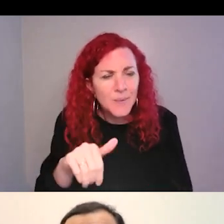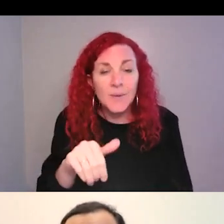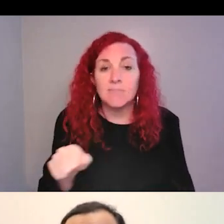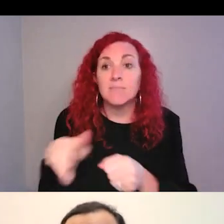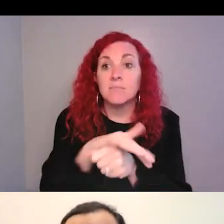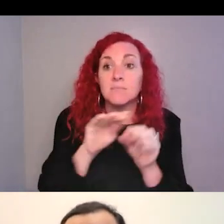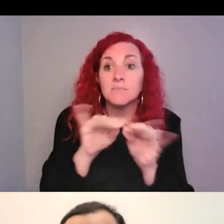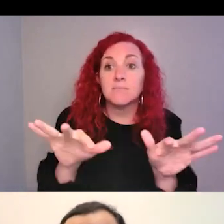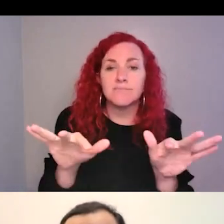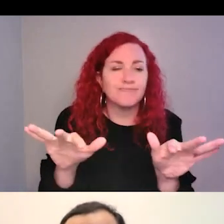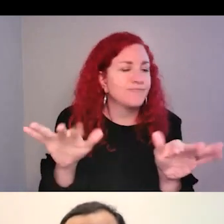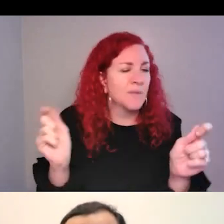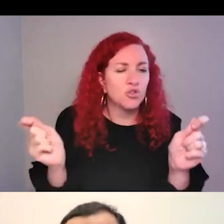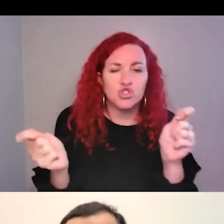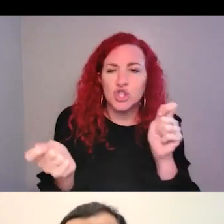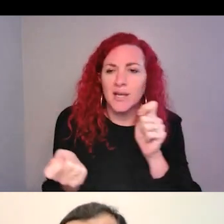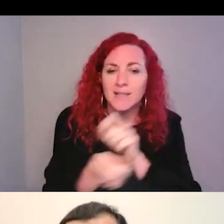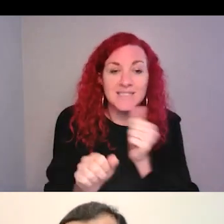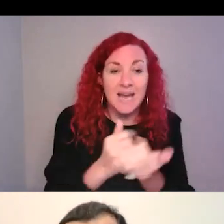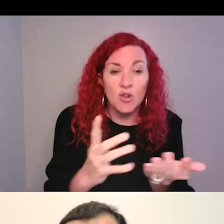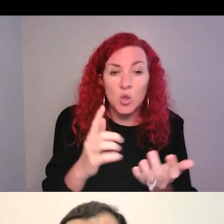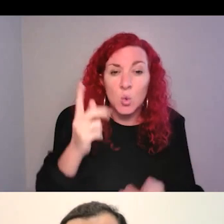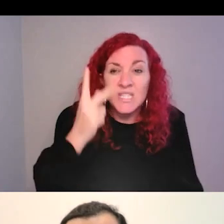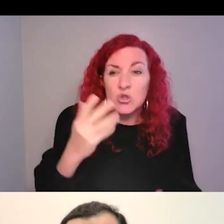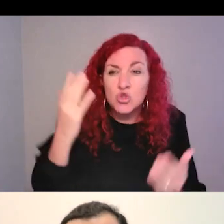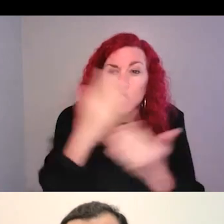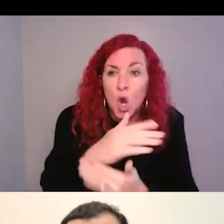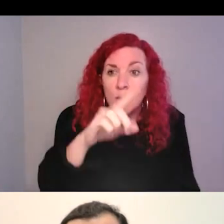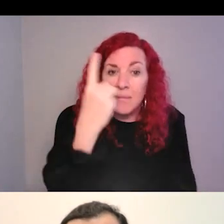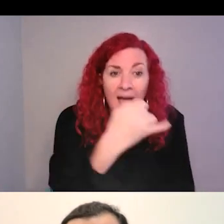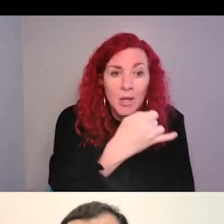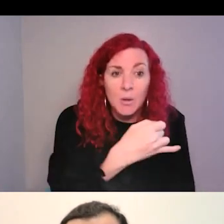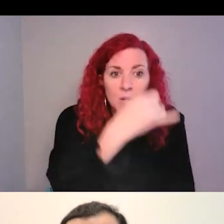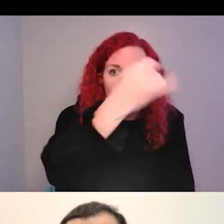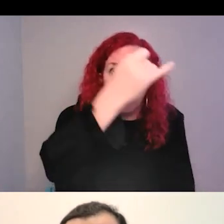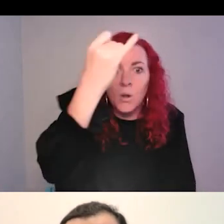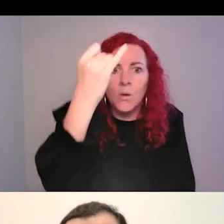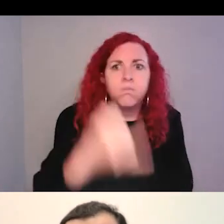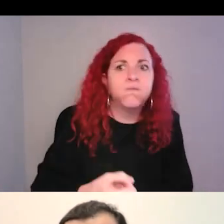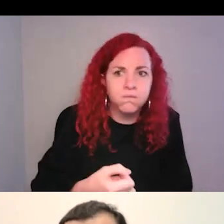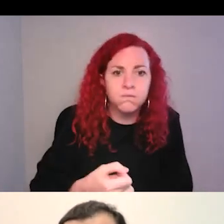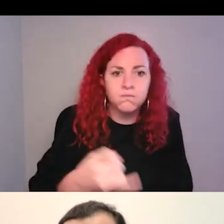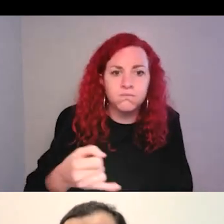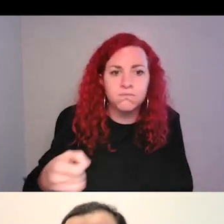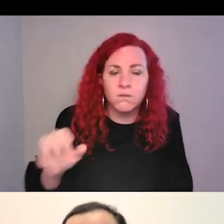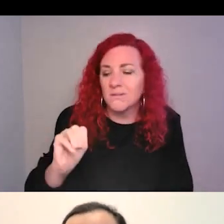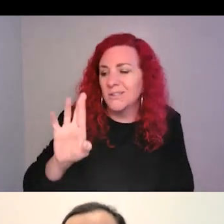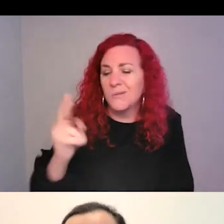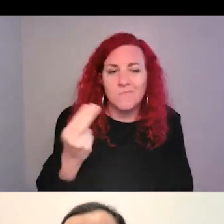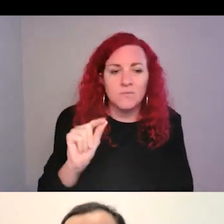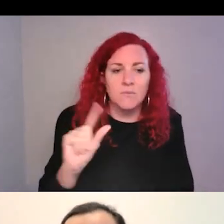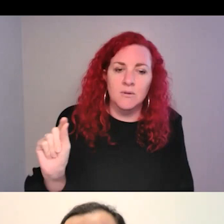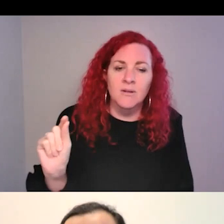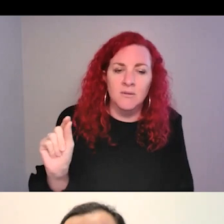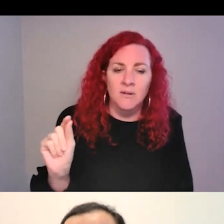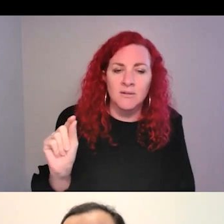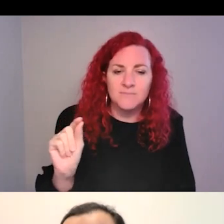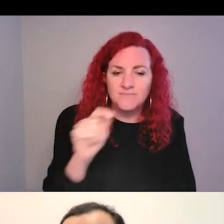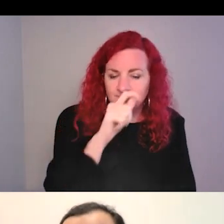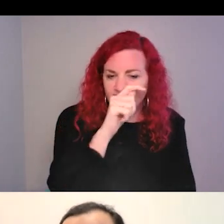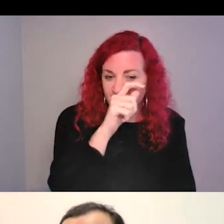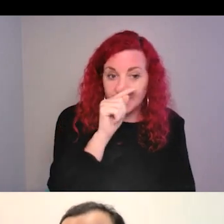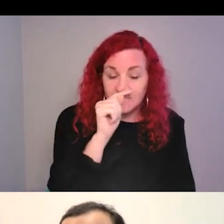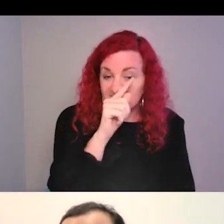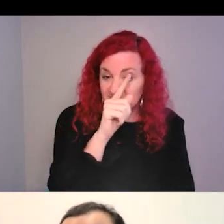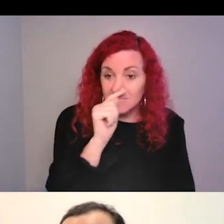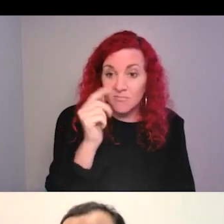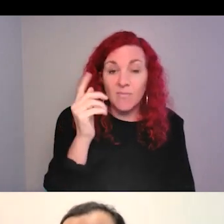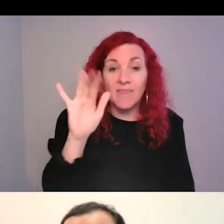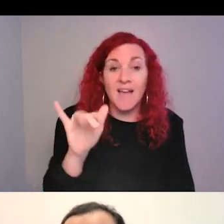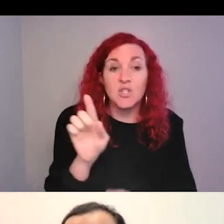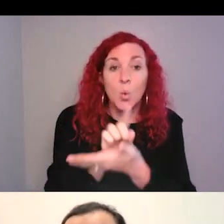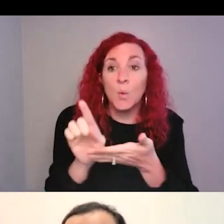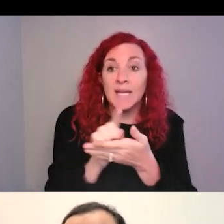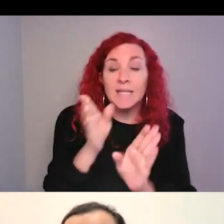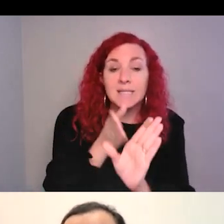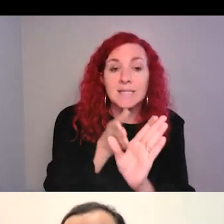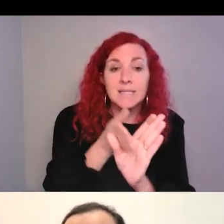YOU SEE THE DARK BLACK LINE IN MARCH OR SO IS THE EMERGENCY IN 2020.